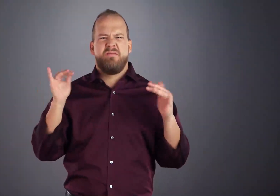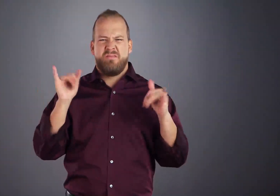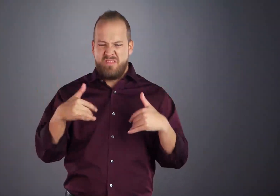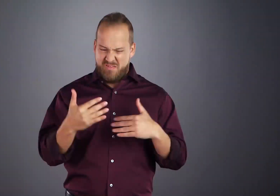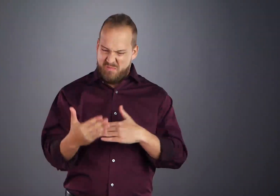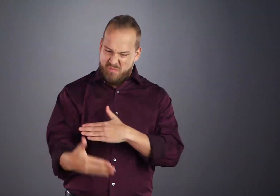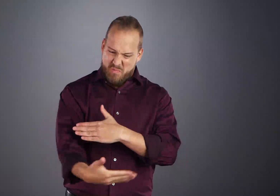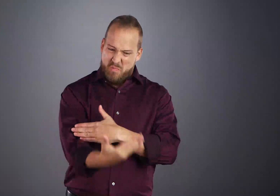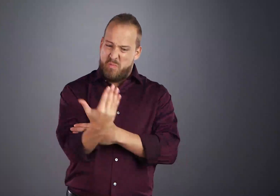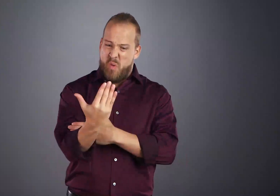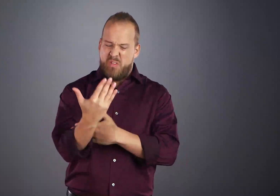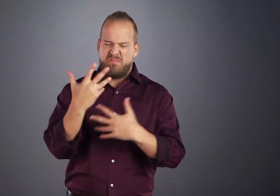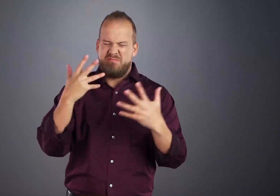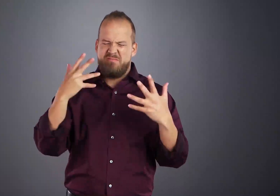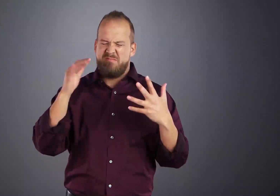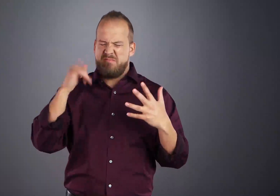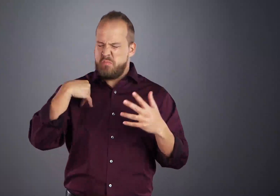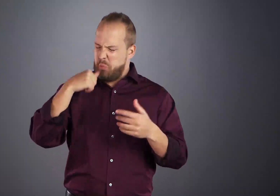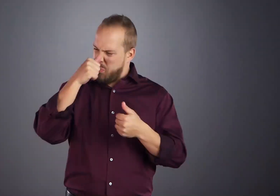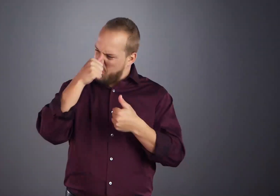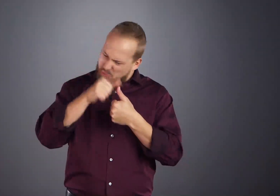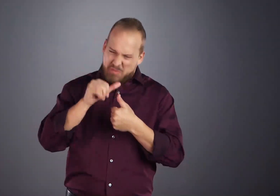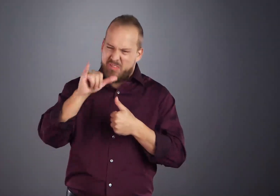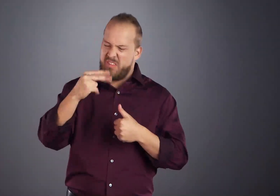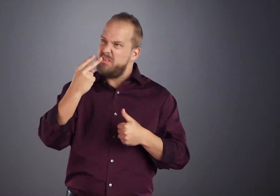The courage to do battle was not there.